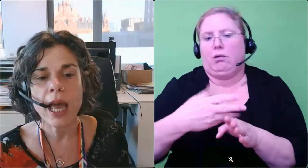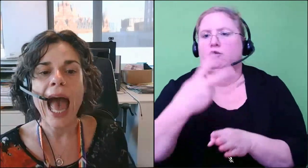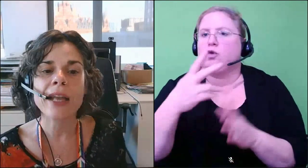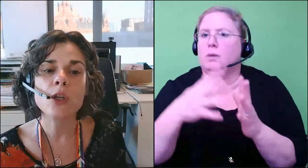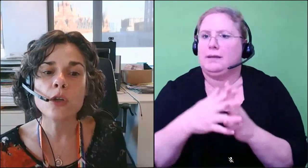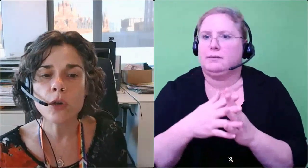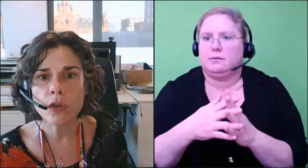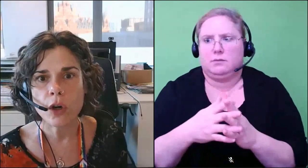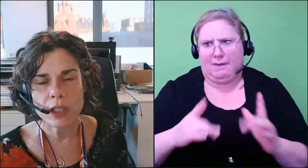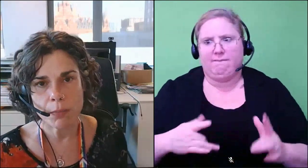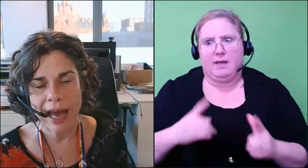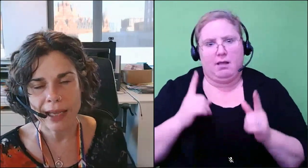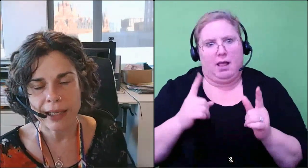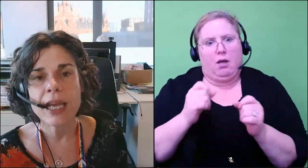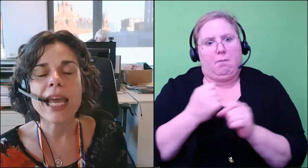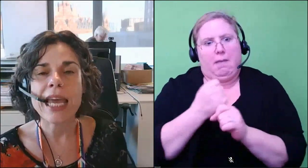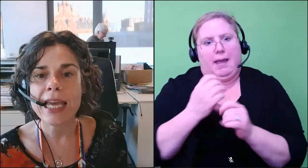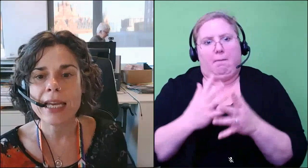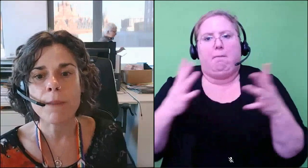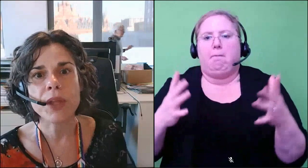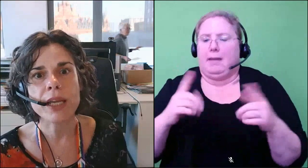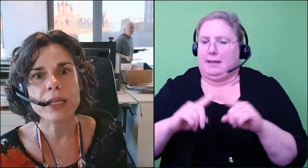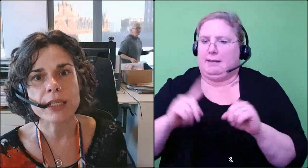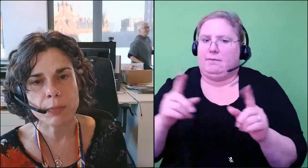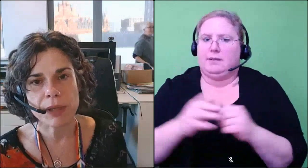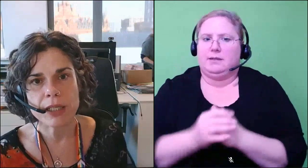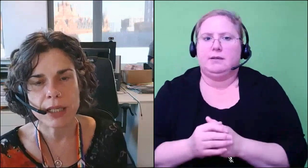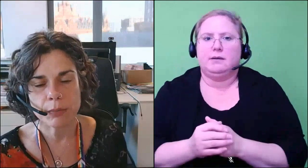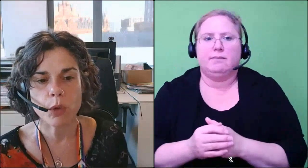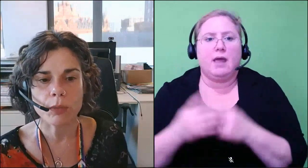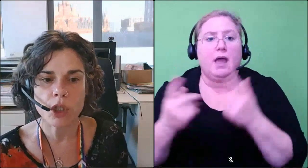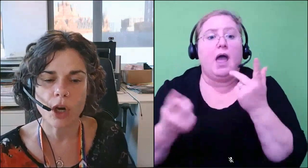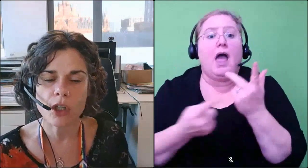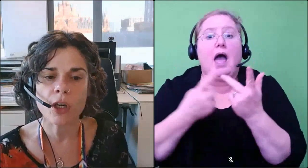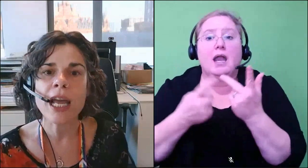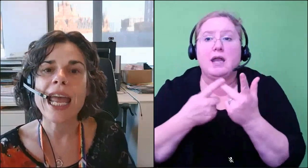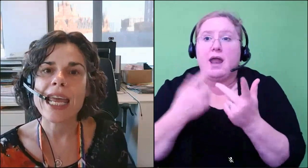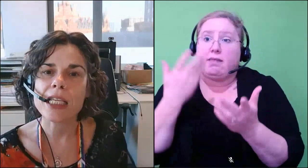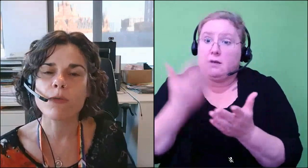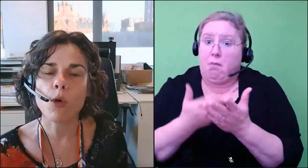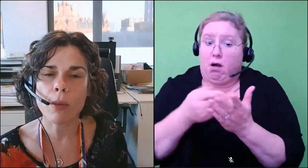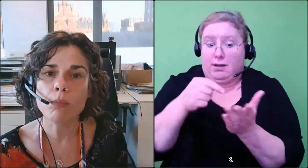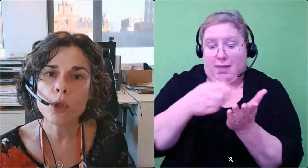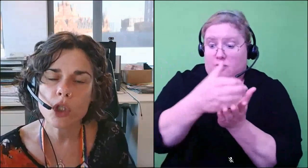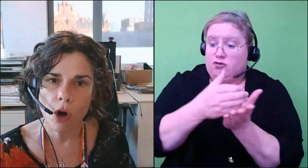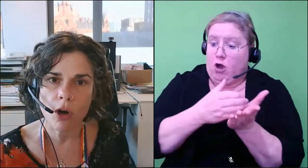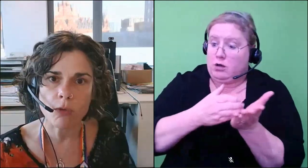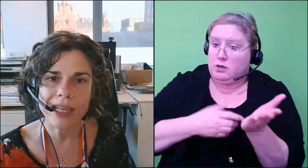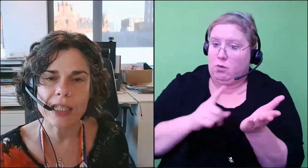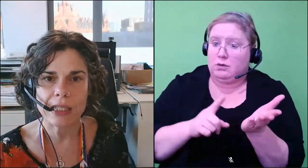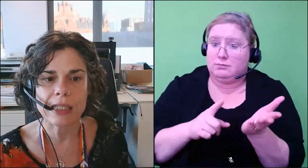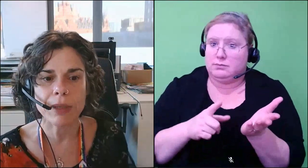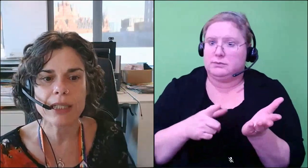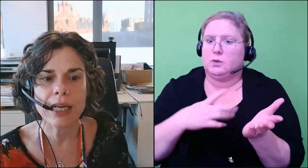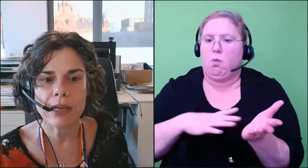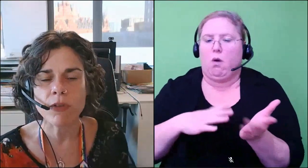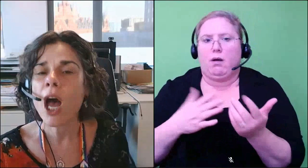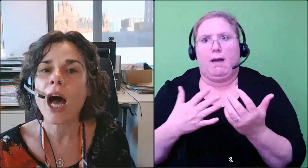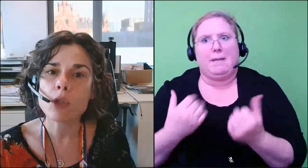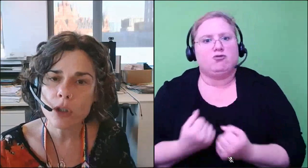And another demand in the disability employment charter is for a much stronger right to disability leave.